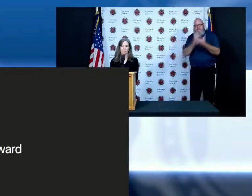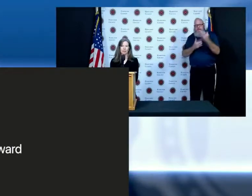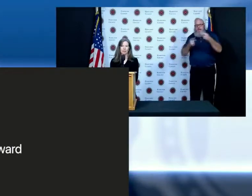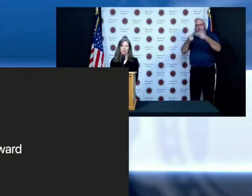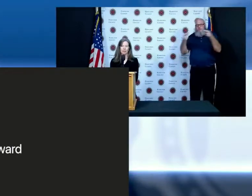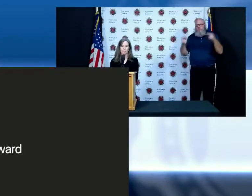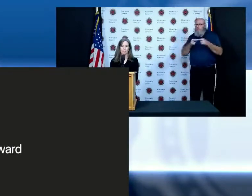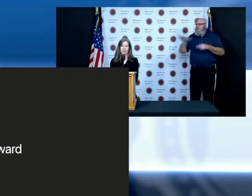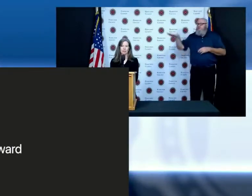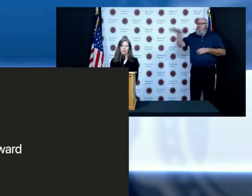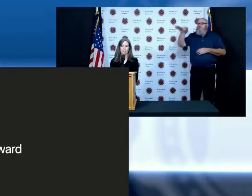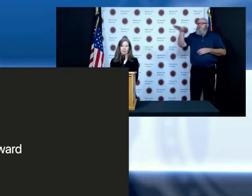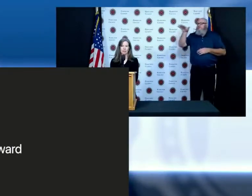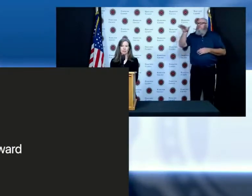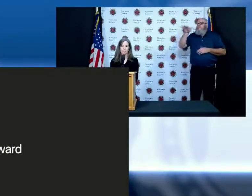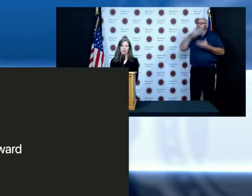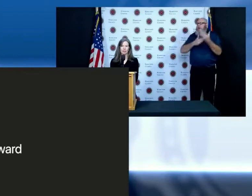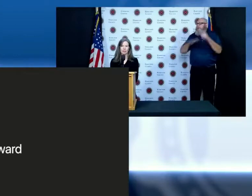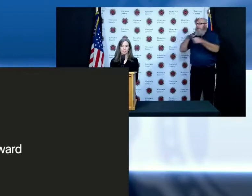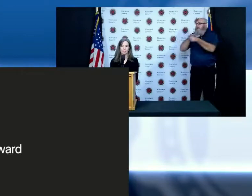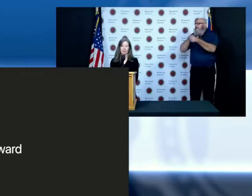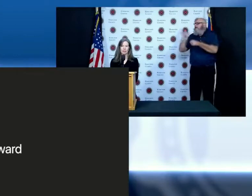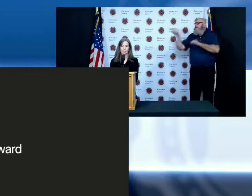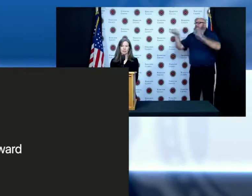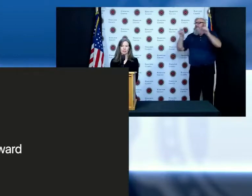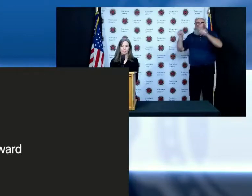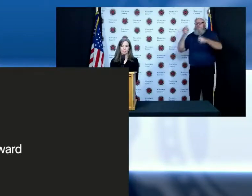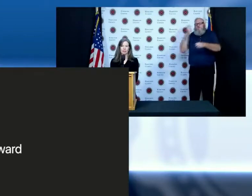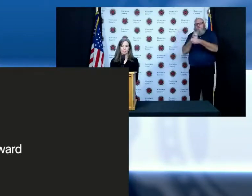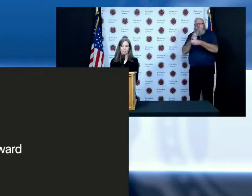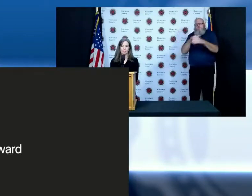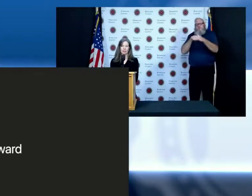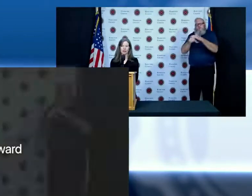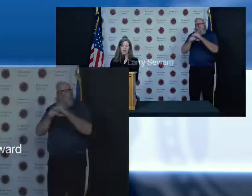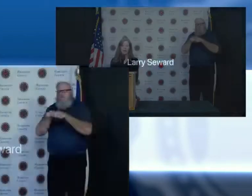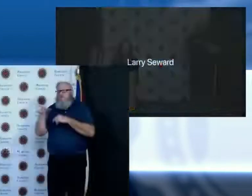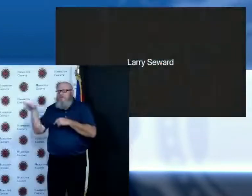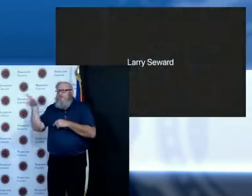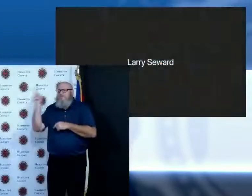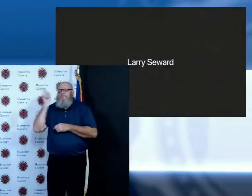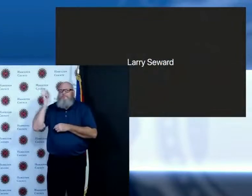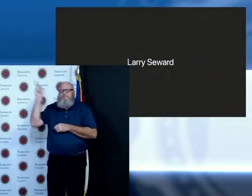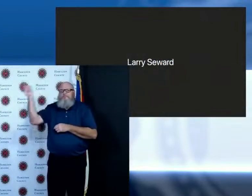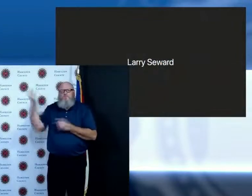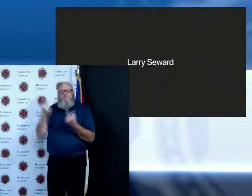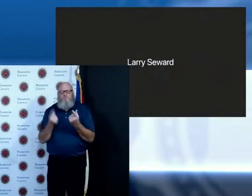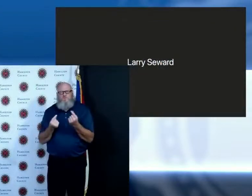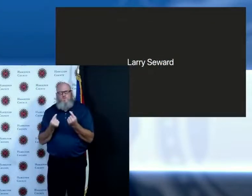computer how is it fair how am I going to be able to get this vaccine all right so as I mentioned